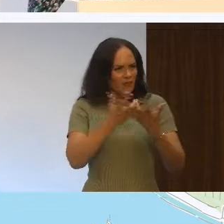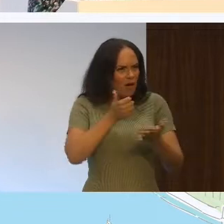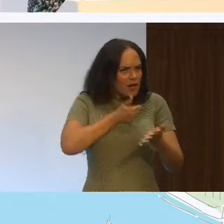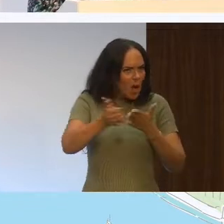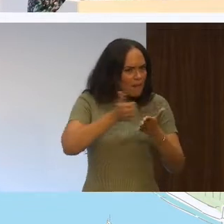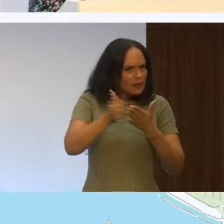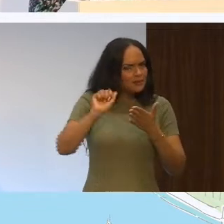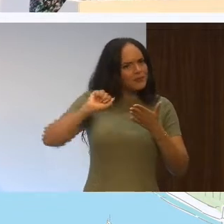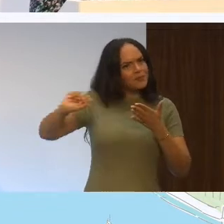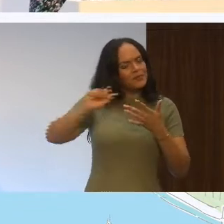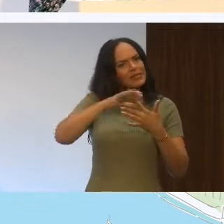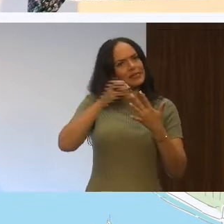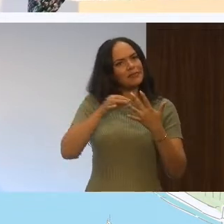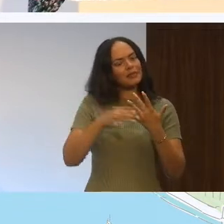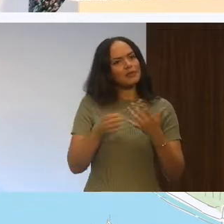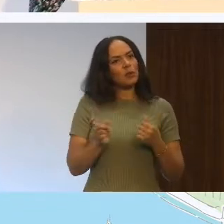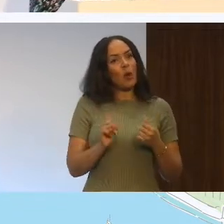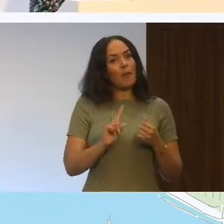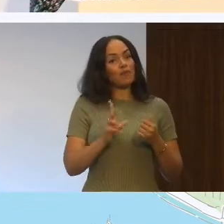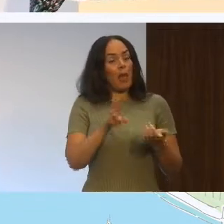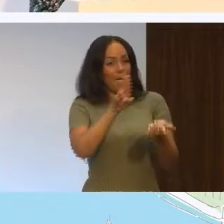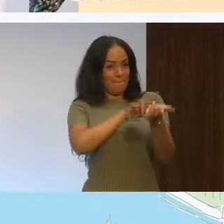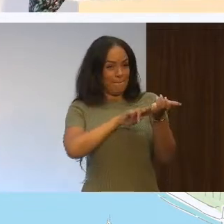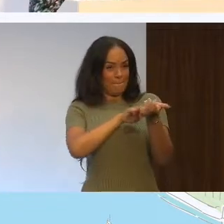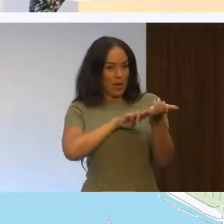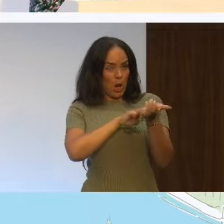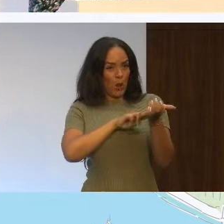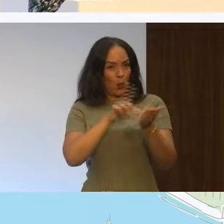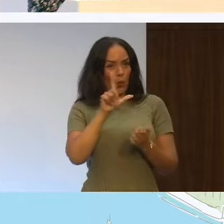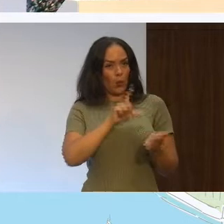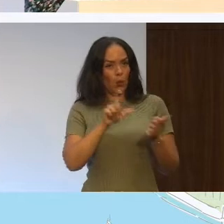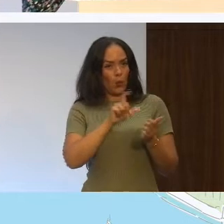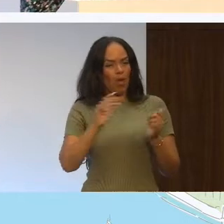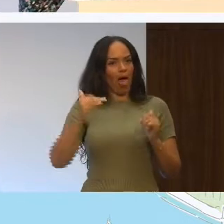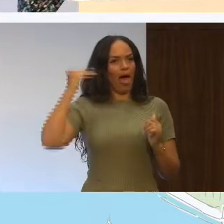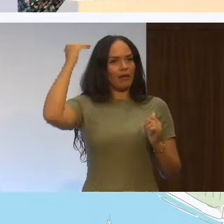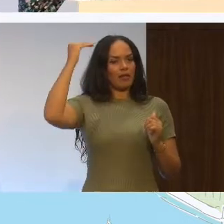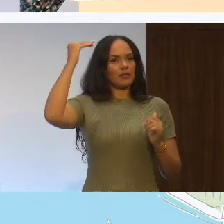And all of the studies in blue are adults and the studies in green are dedicated children.